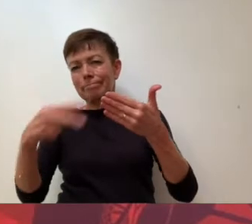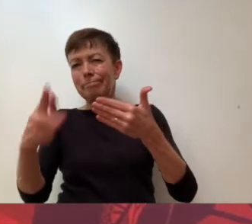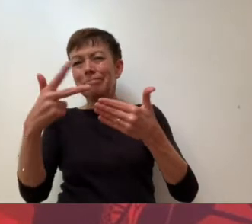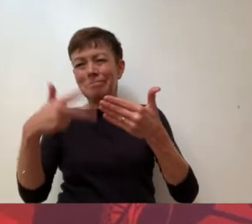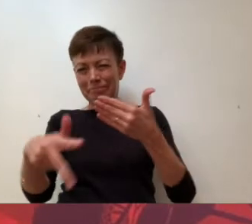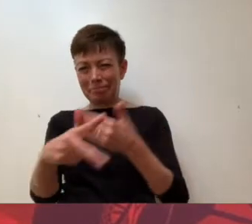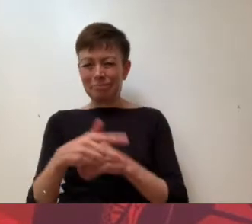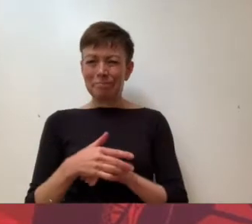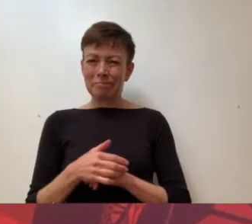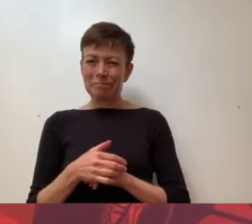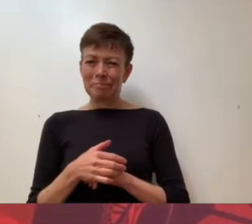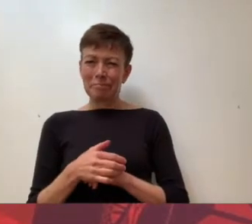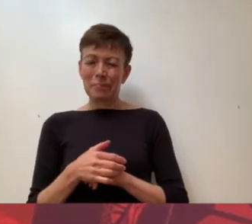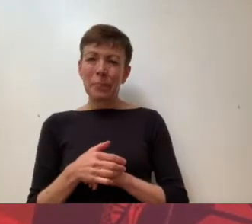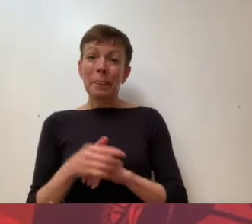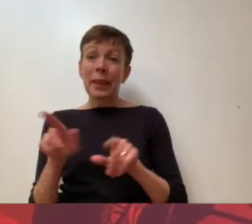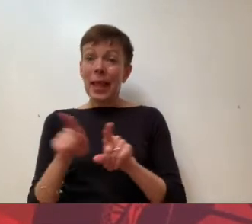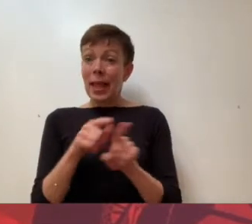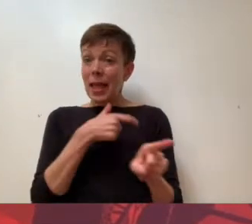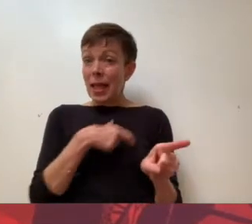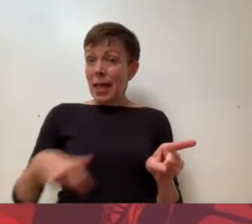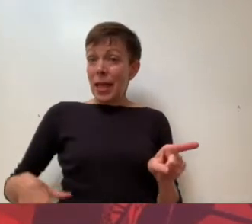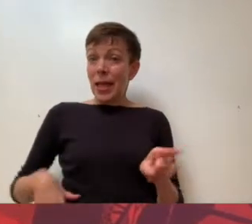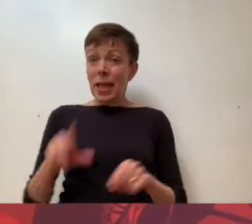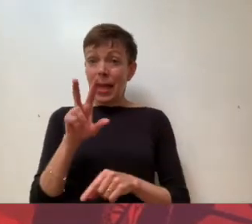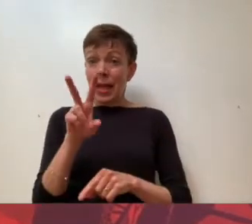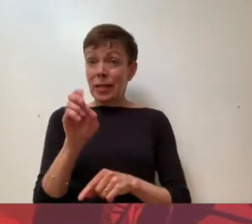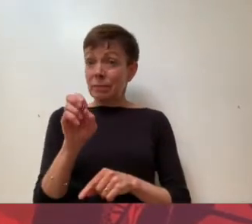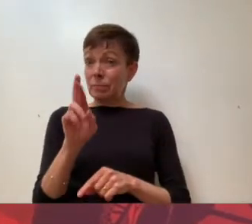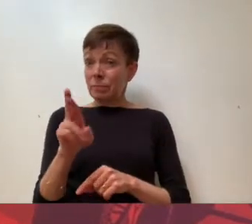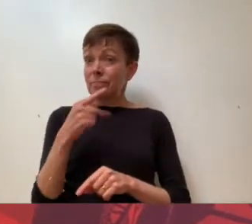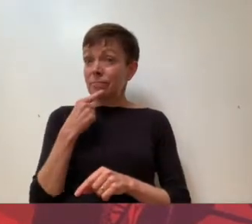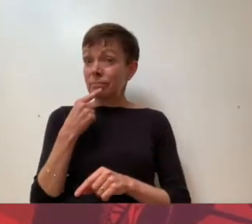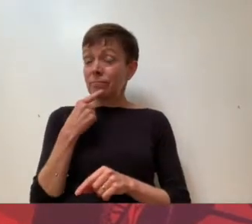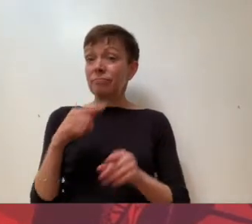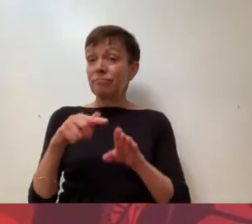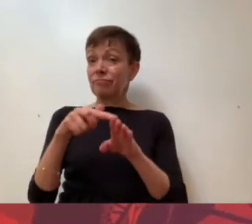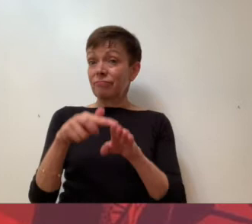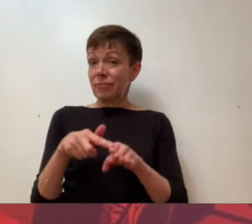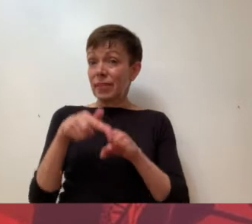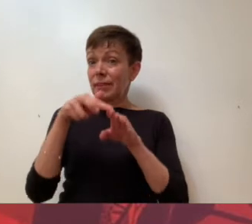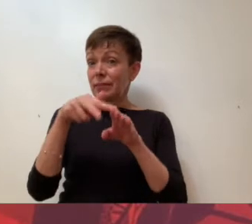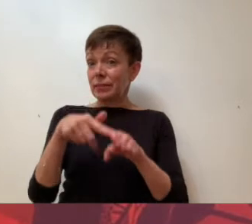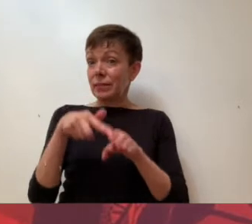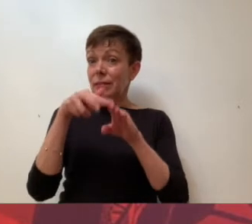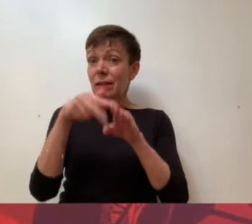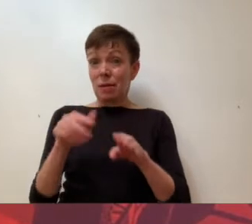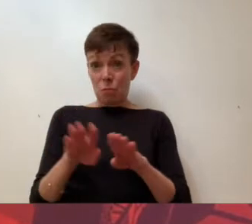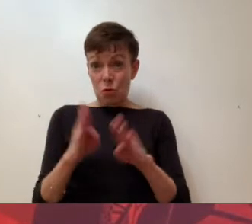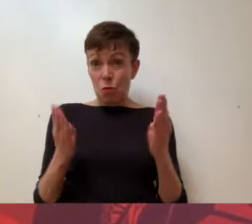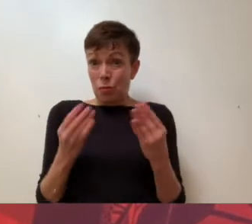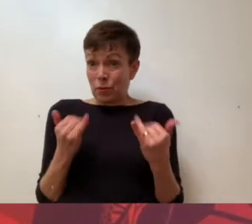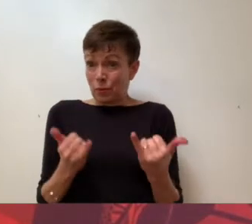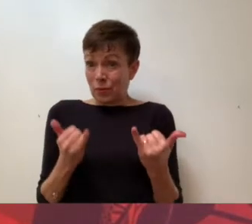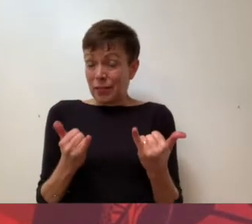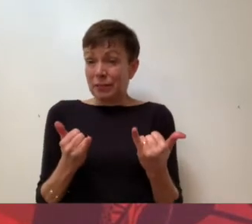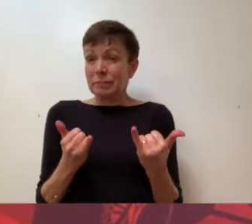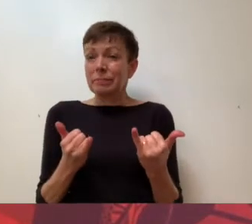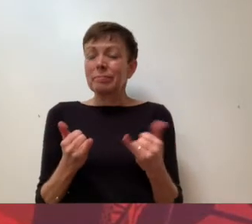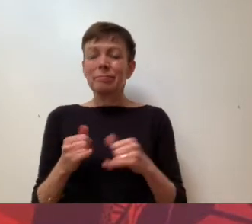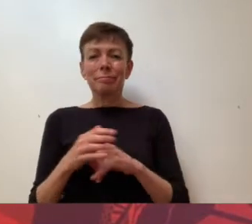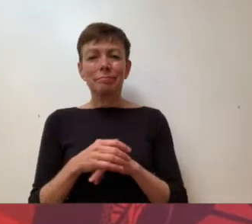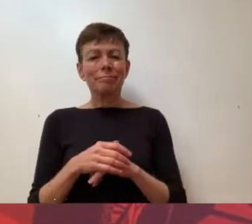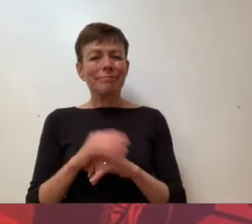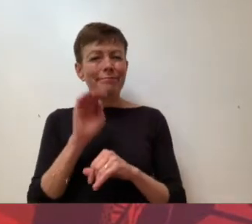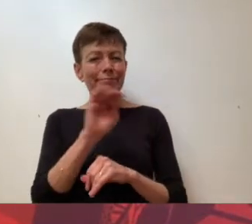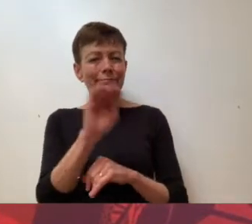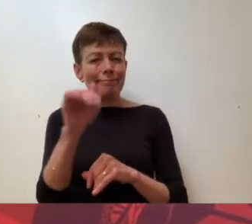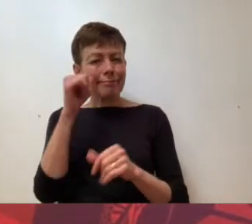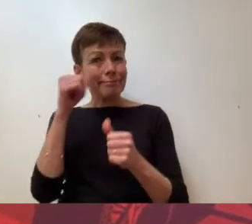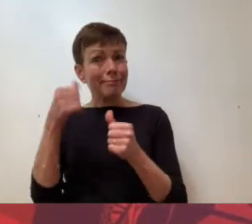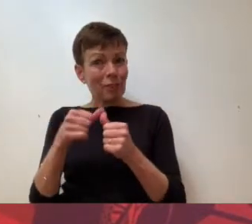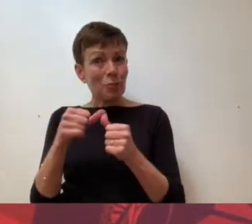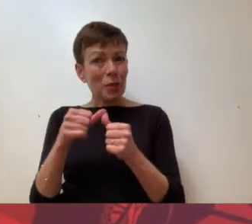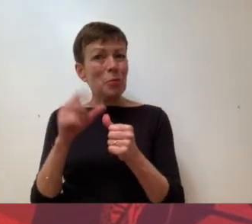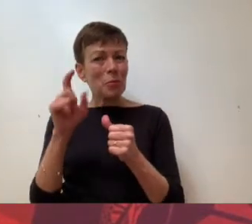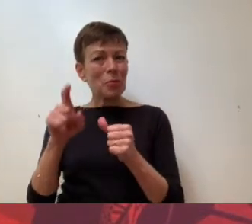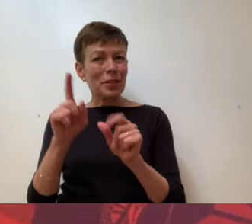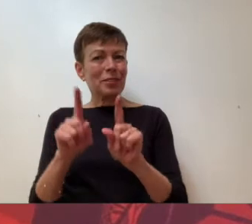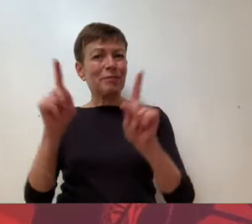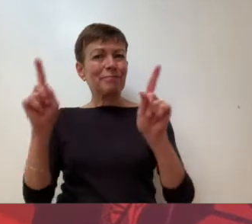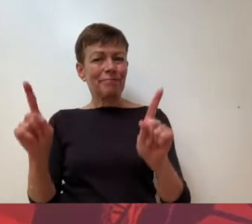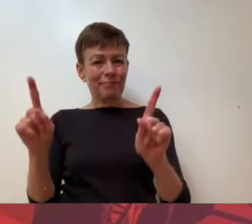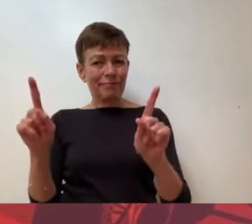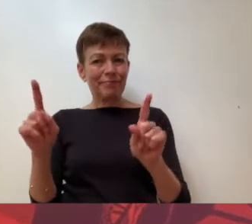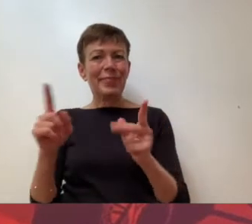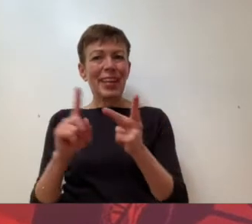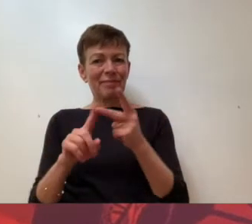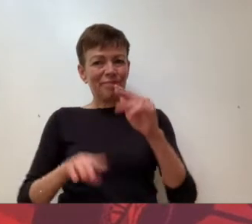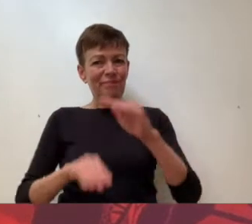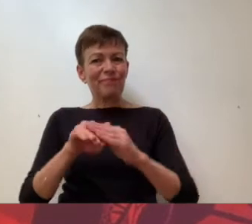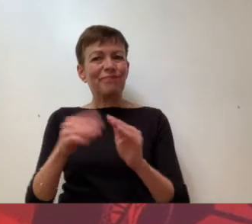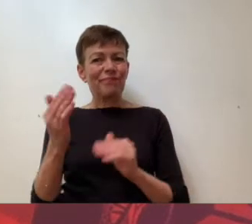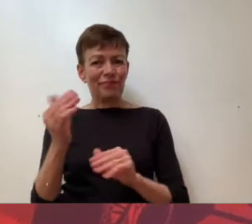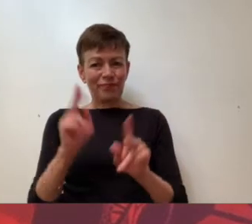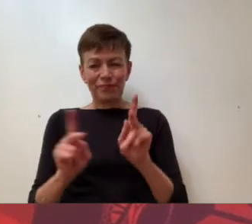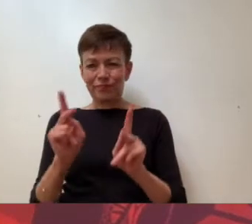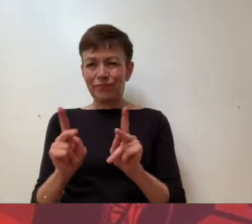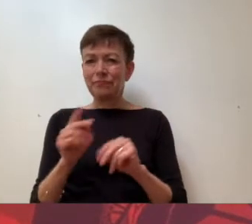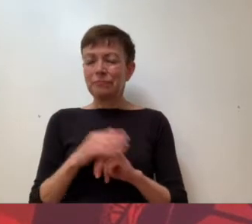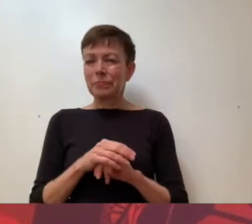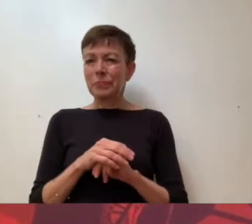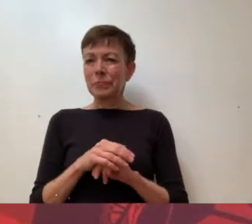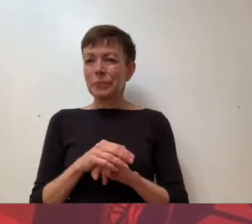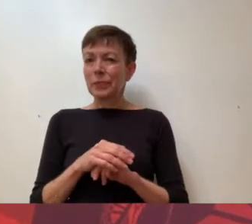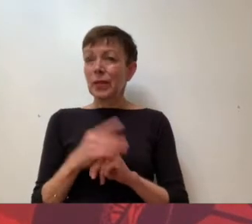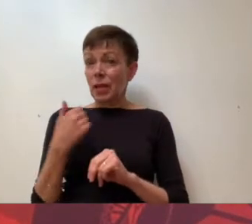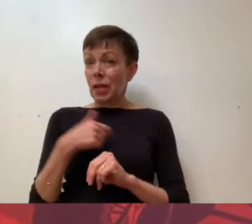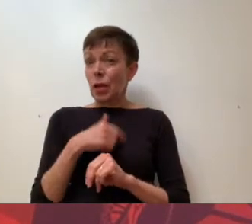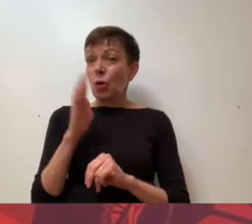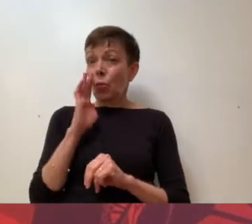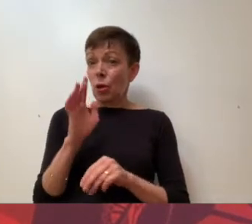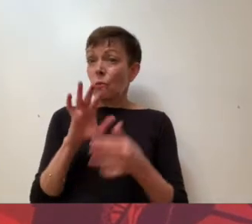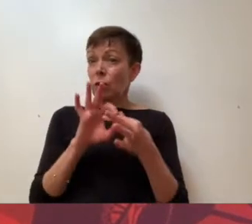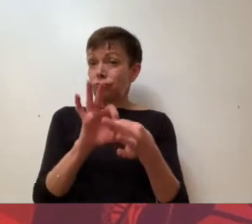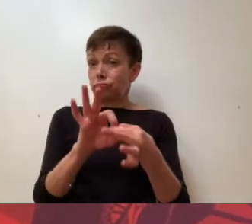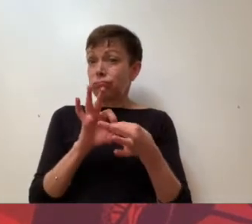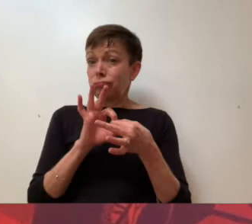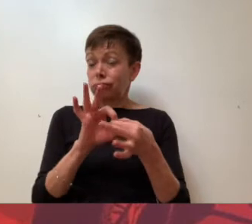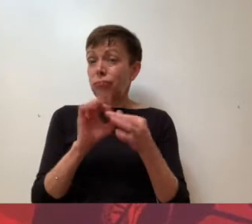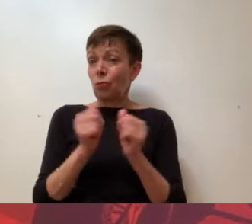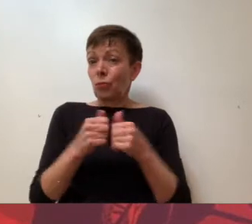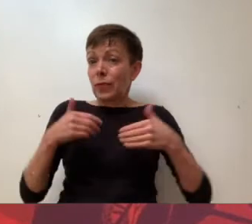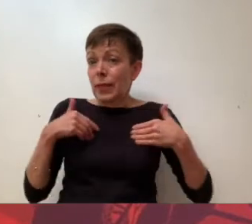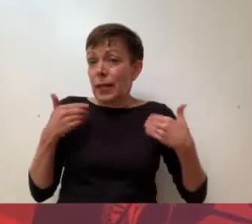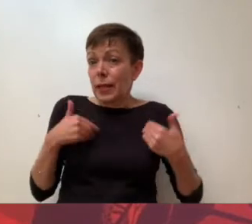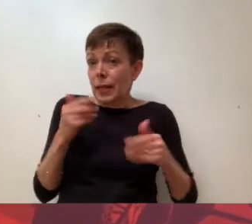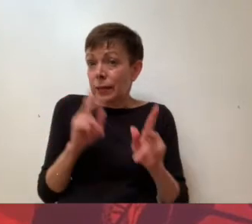to ensure that the amenities can continue to open in a phased and methodical manner.